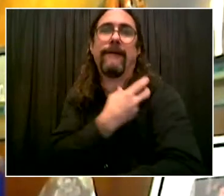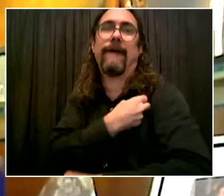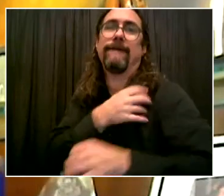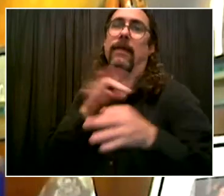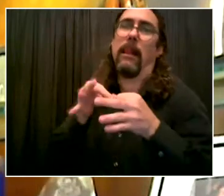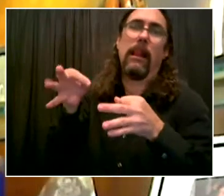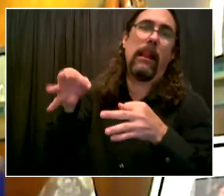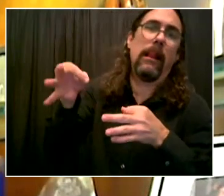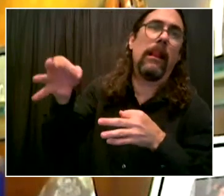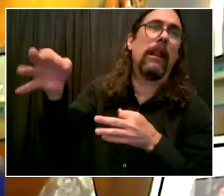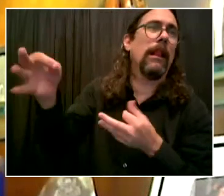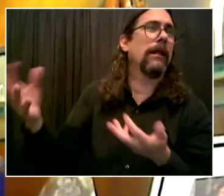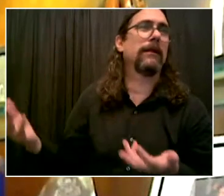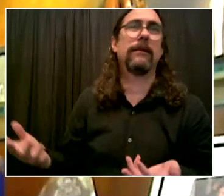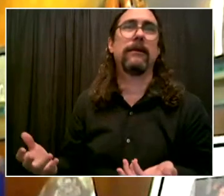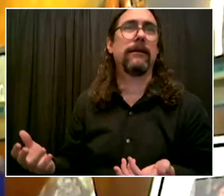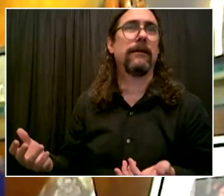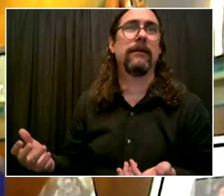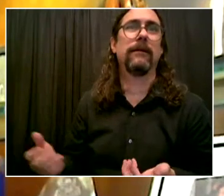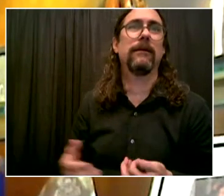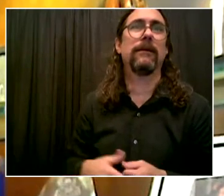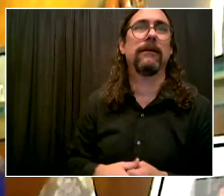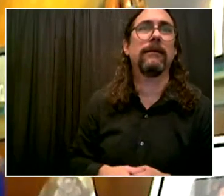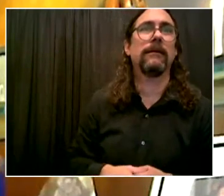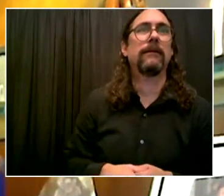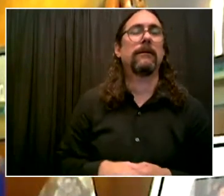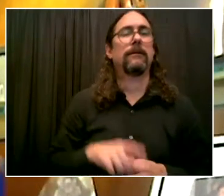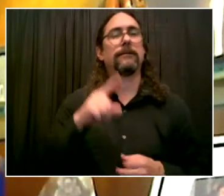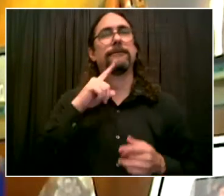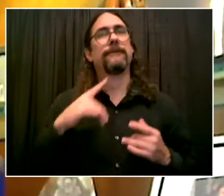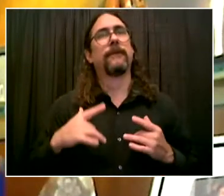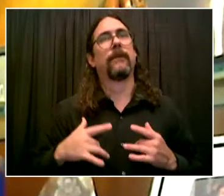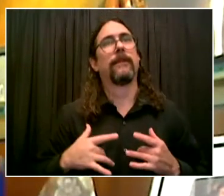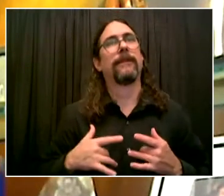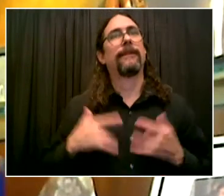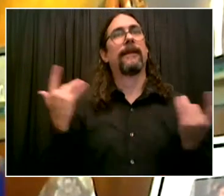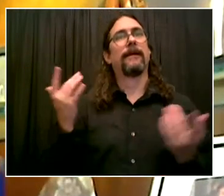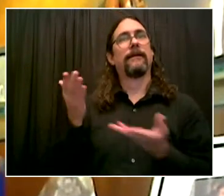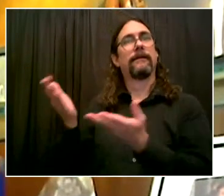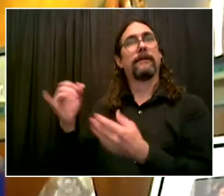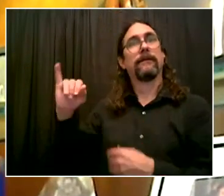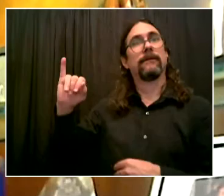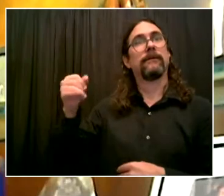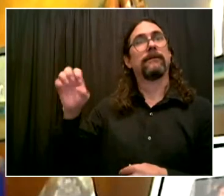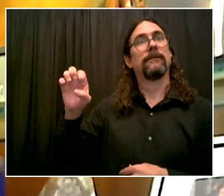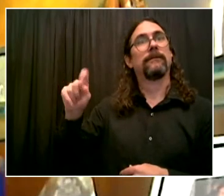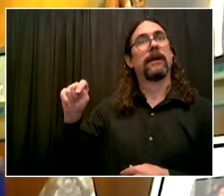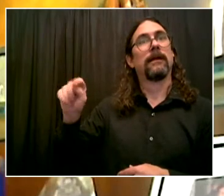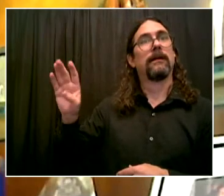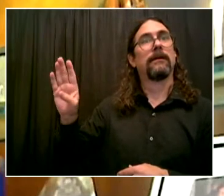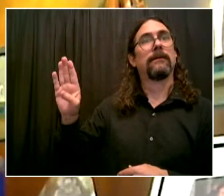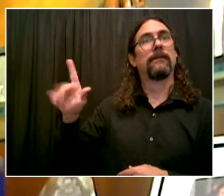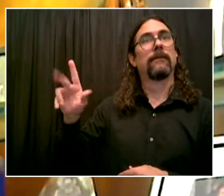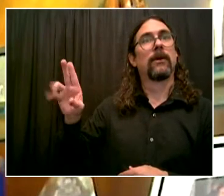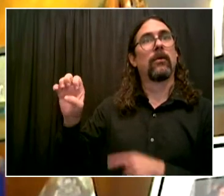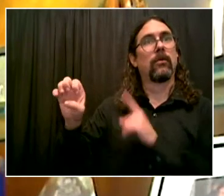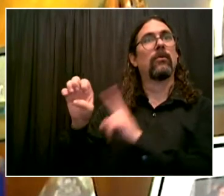KEEP JET BLUE HERE AND I WANT TO THANK YOU FOR THAT. WE BROKE GROUND ON THE